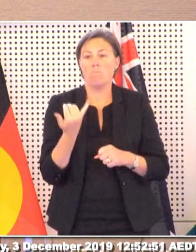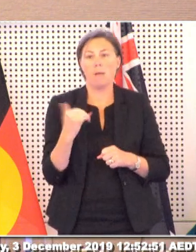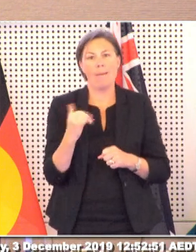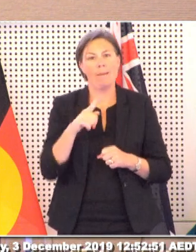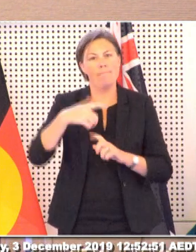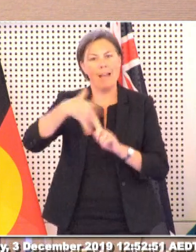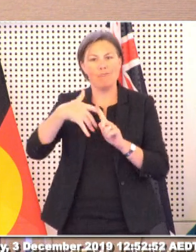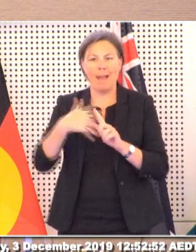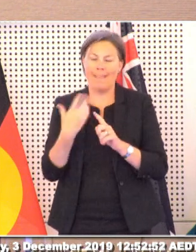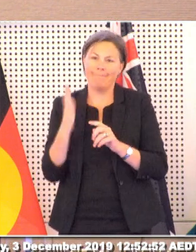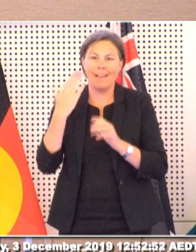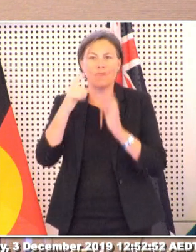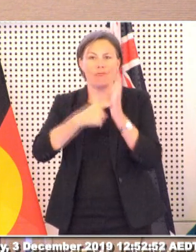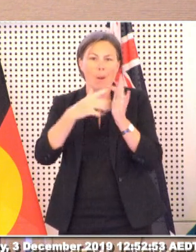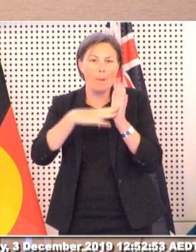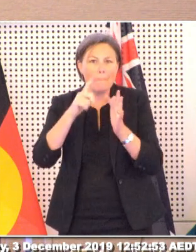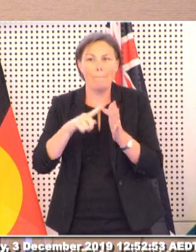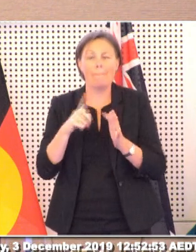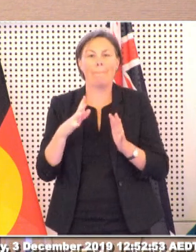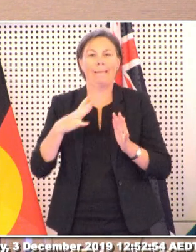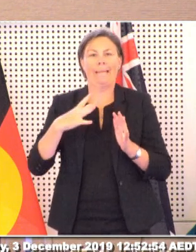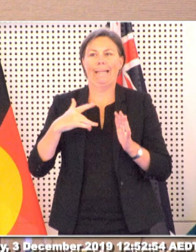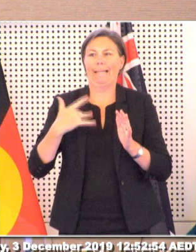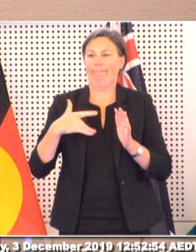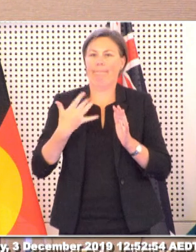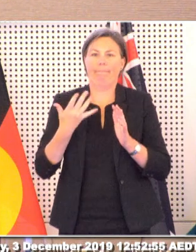requires that they live, perhaps, in a particular set of arrangements.